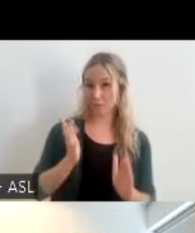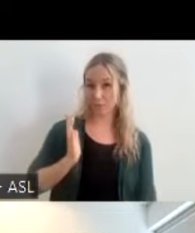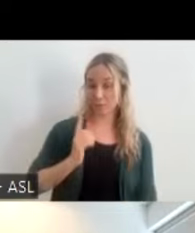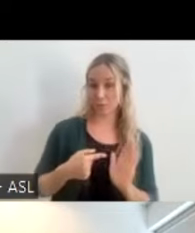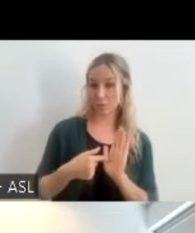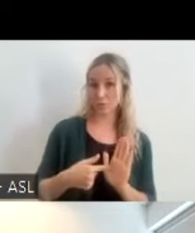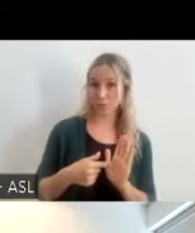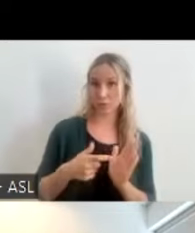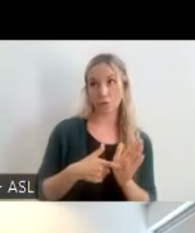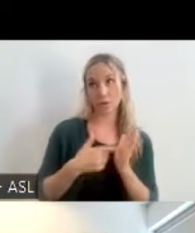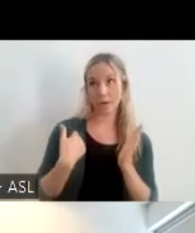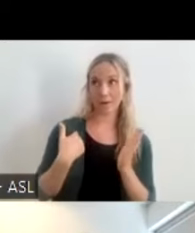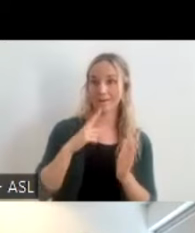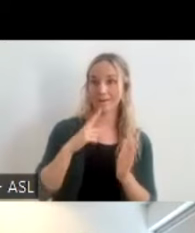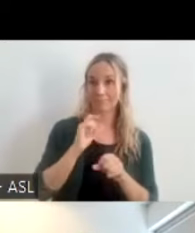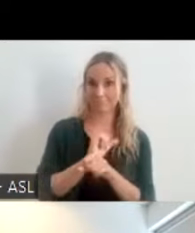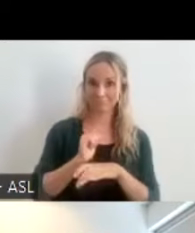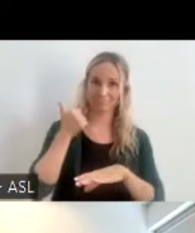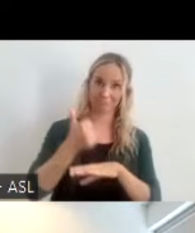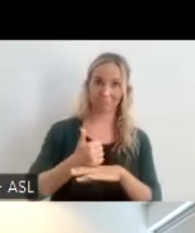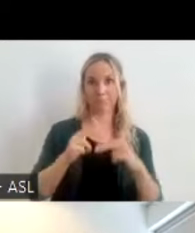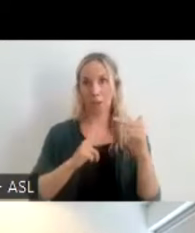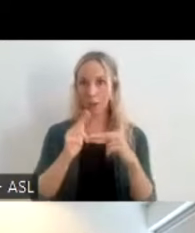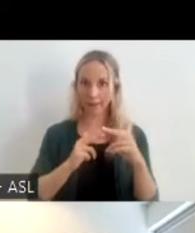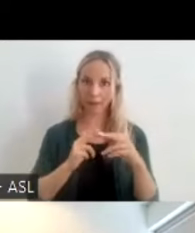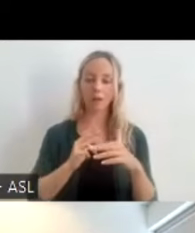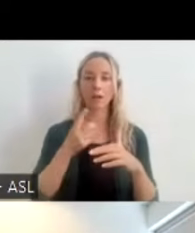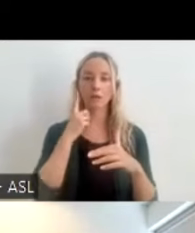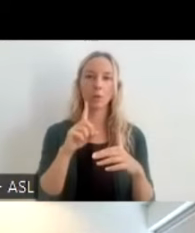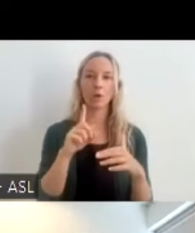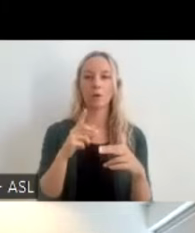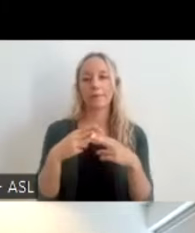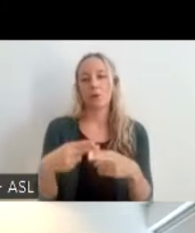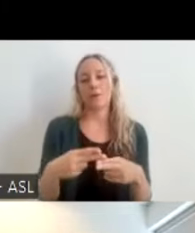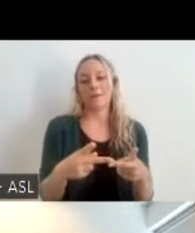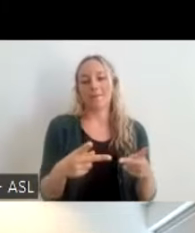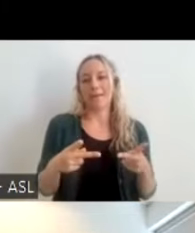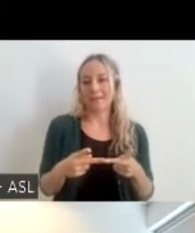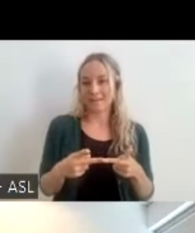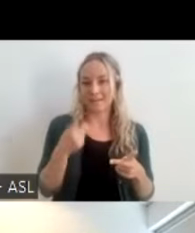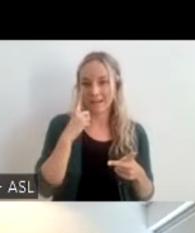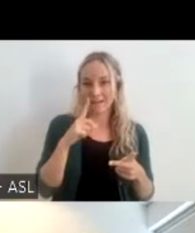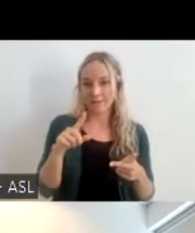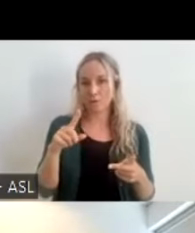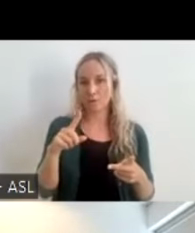accommodation, It used to exclude places like Amazon and other large online retailers, but I think now with the